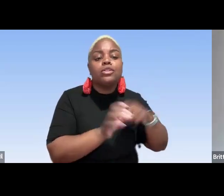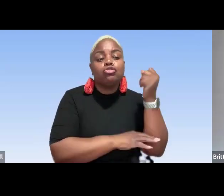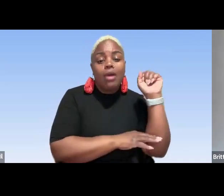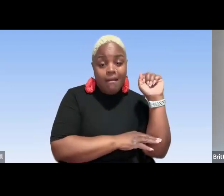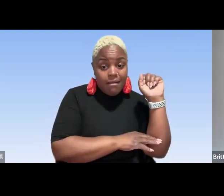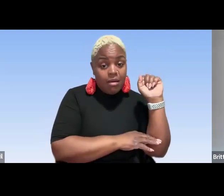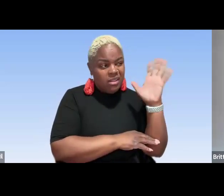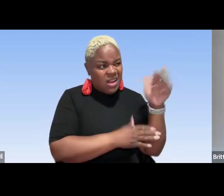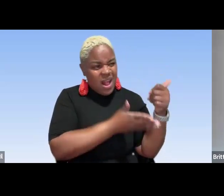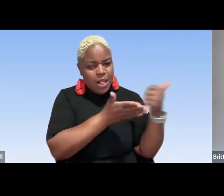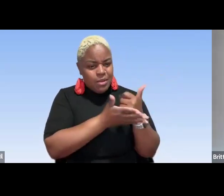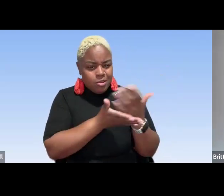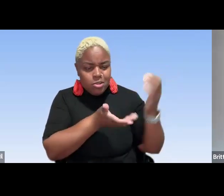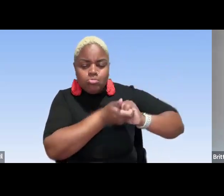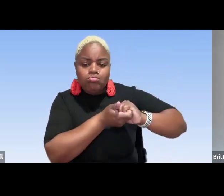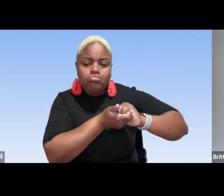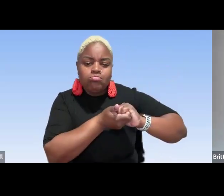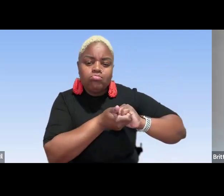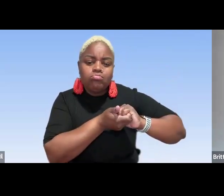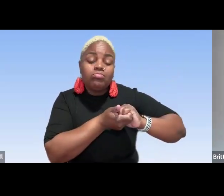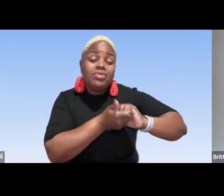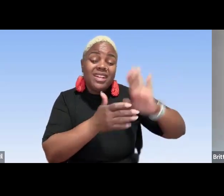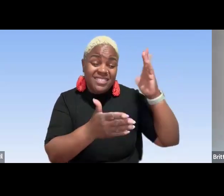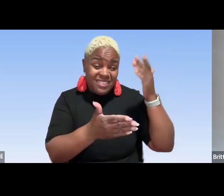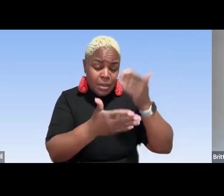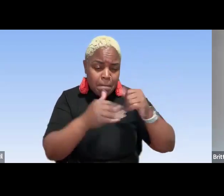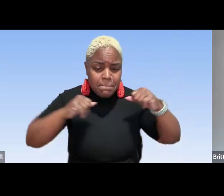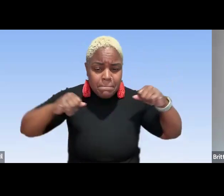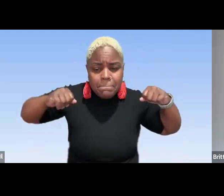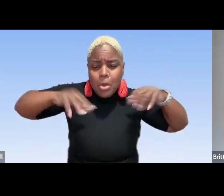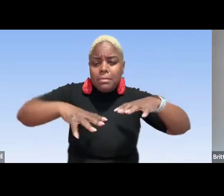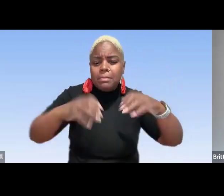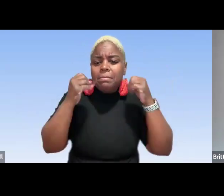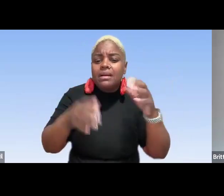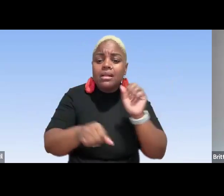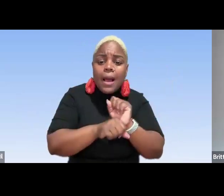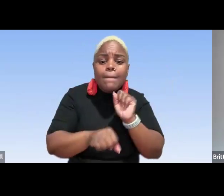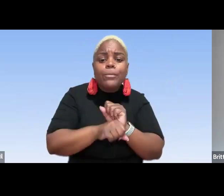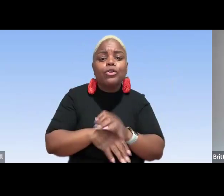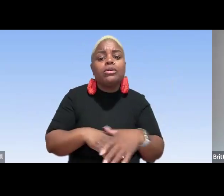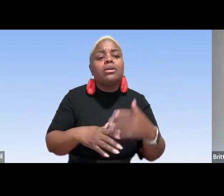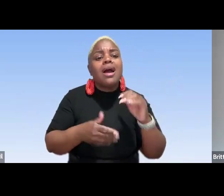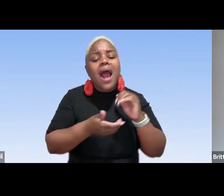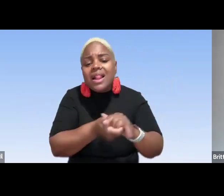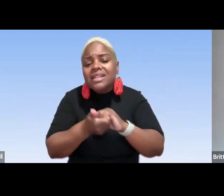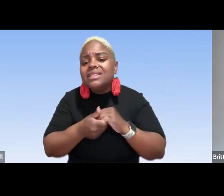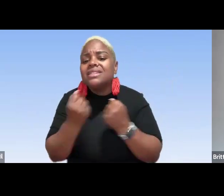And within hours, dozen of labor and ally members showed up to picket outside in solidarity,